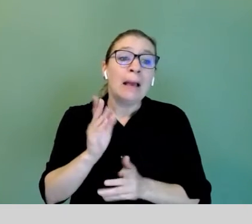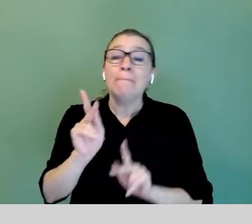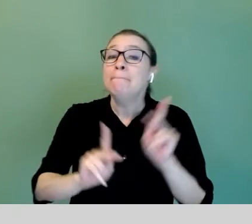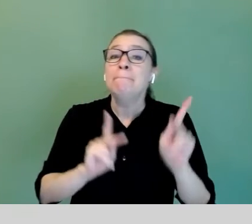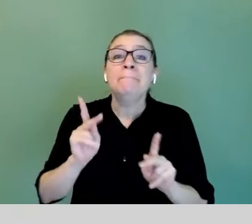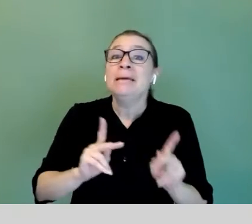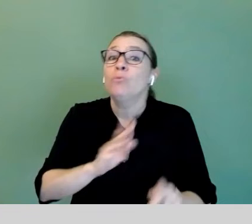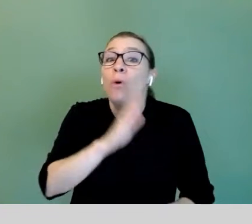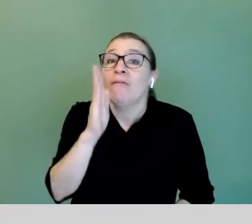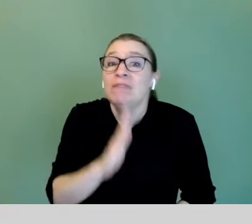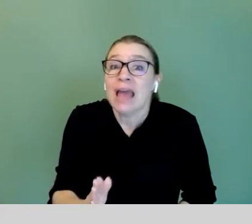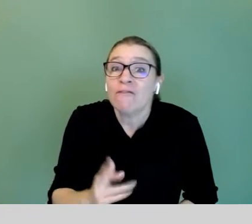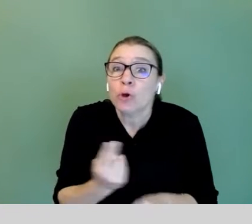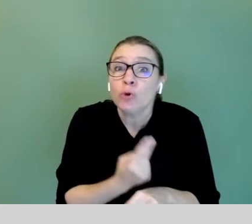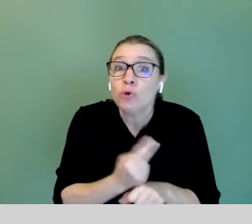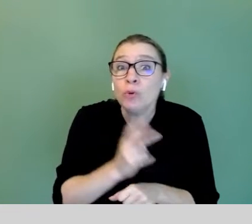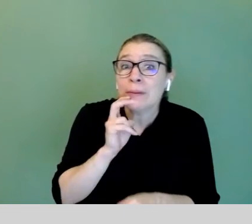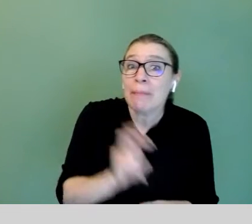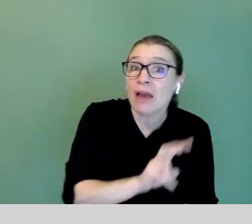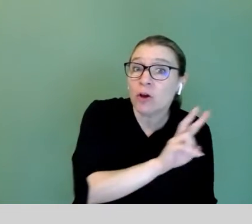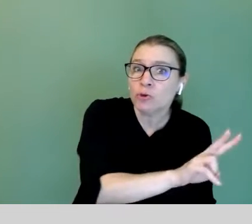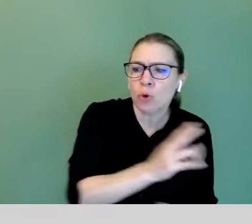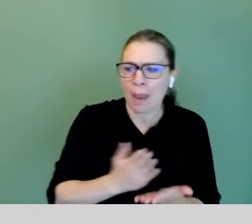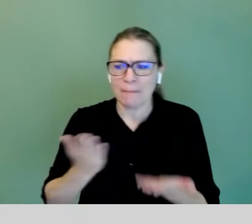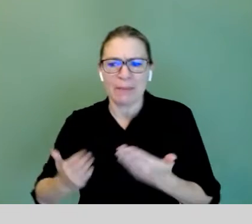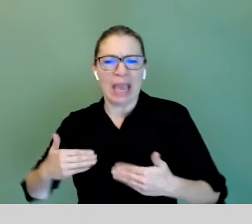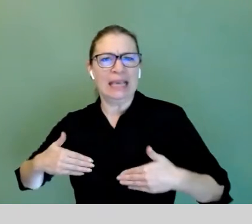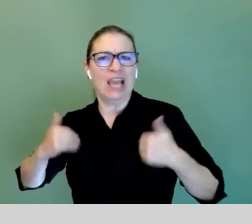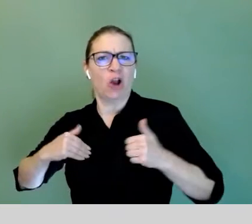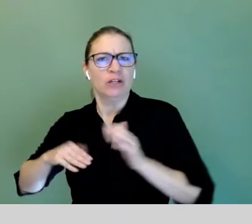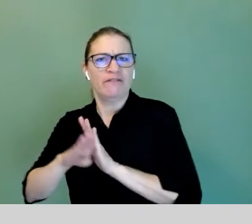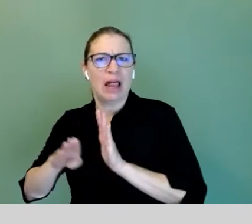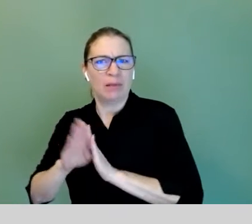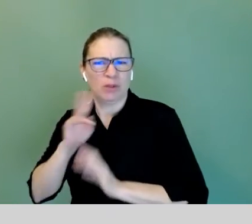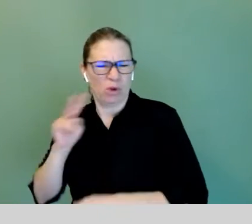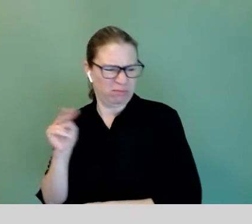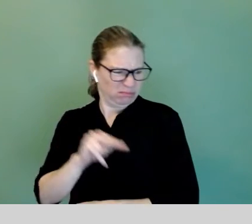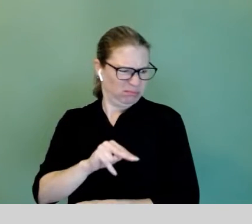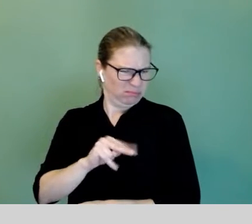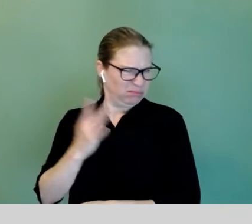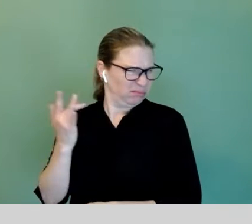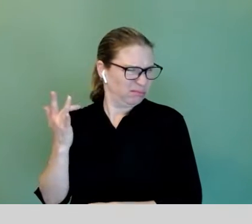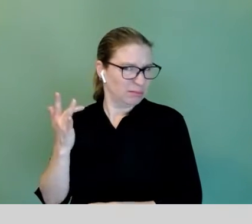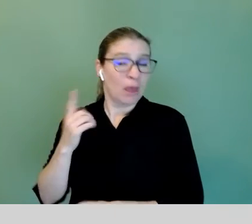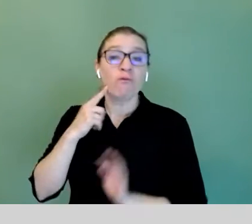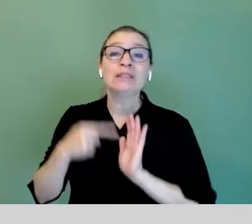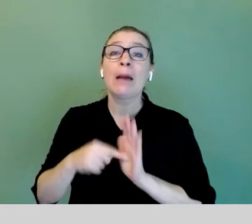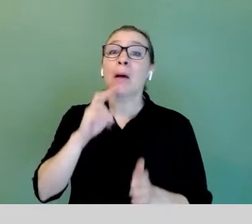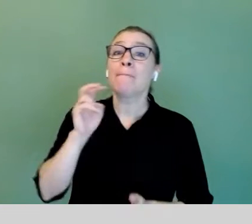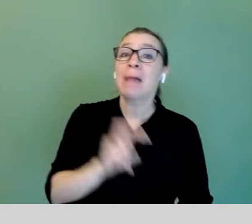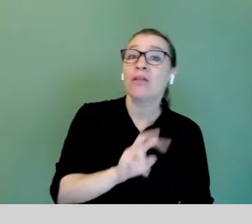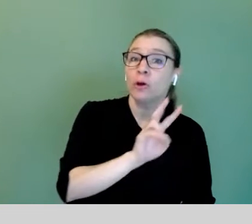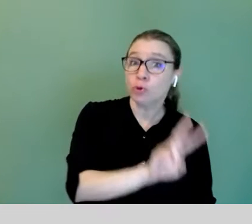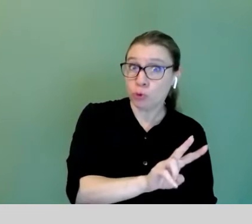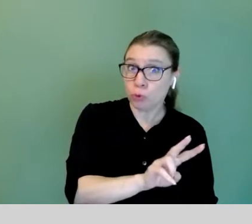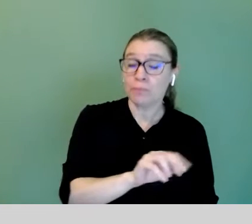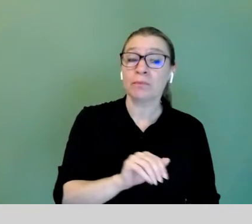But people who have never seen Python 2 before, like the younger developers, they will ask, "Why is it like this?" So for example, in Python 2,